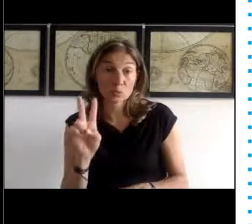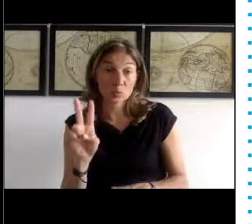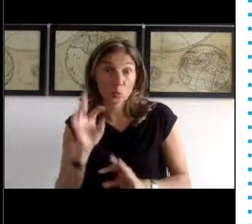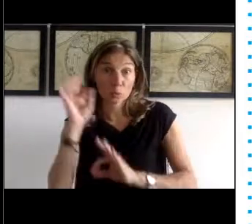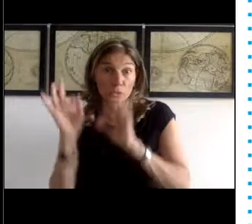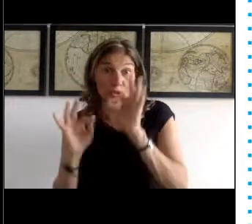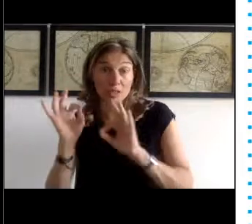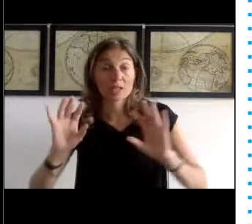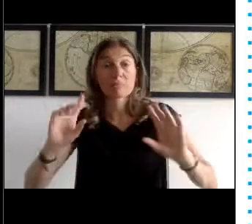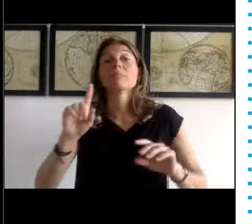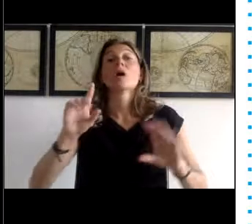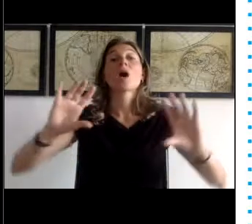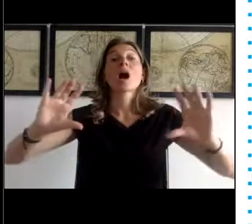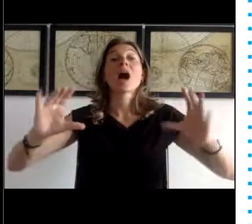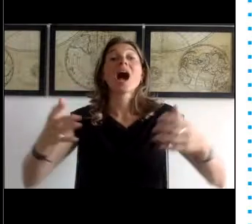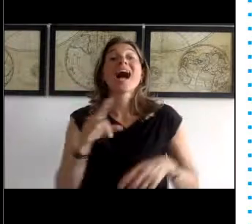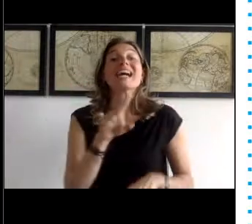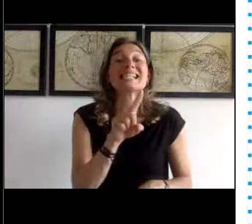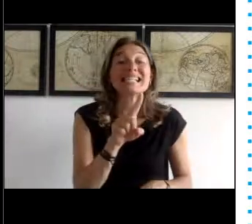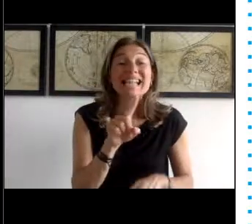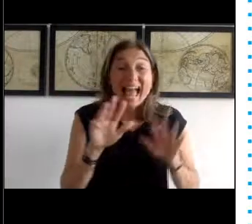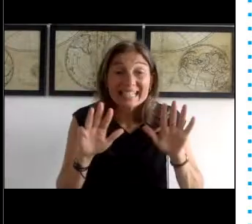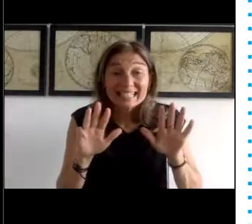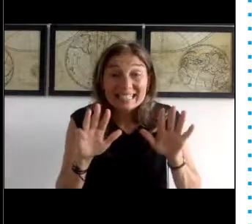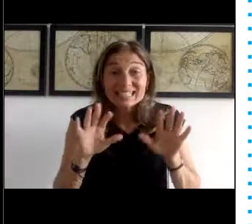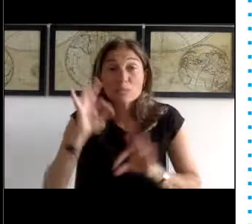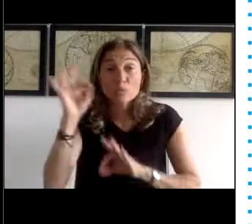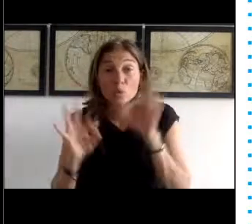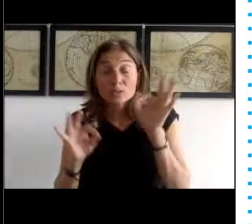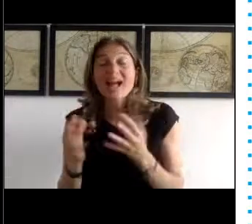which made a total of 6900 euro.